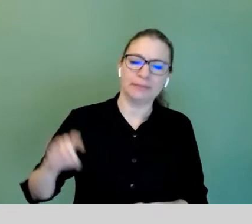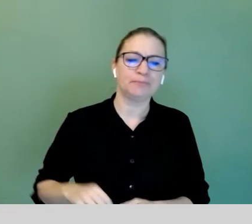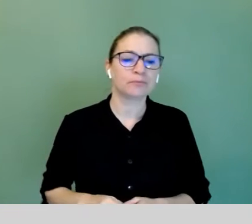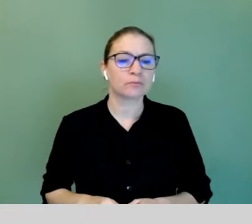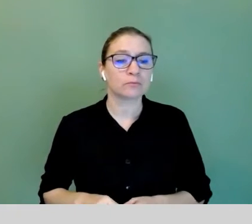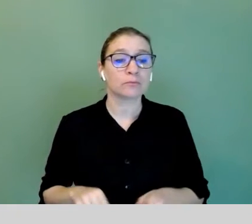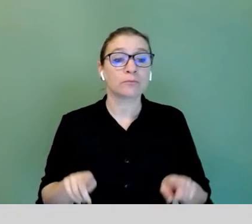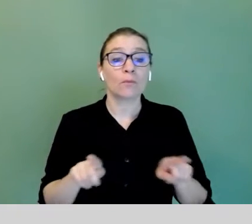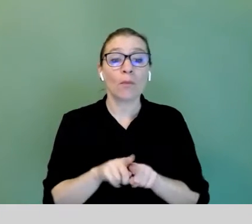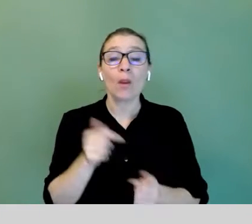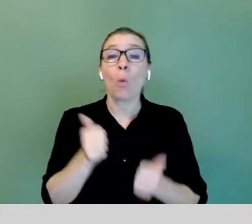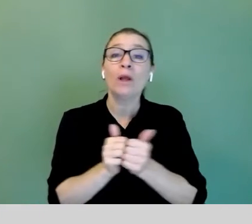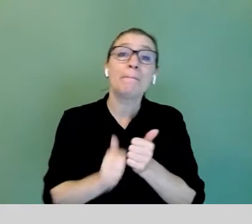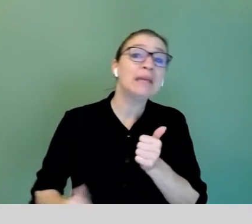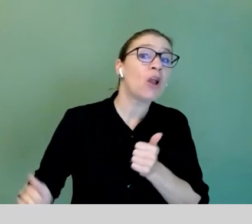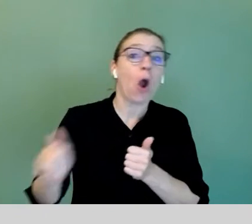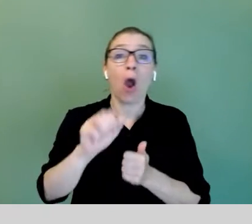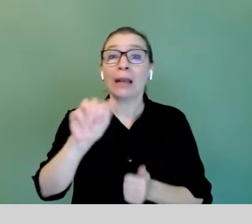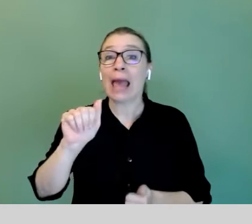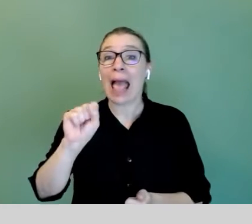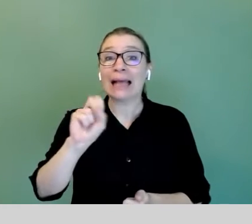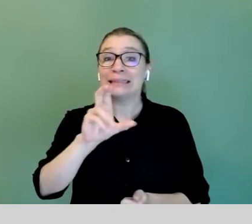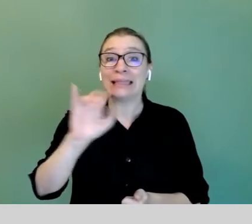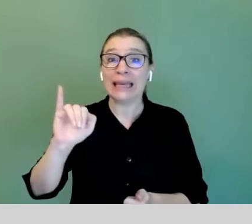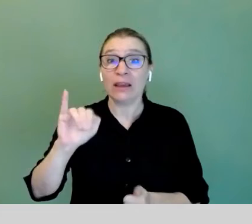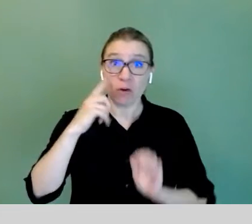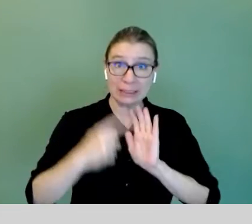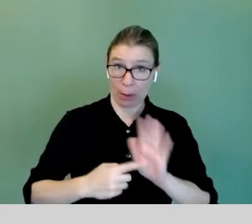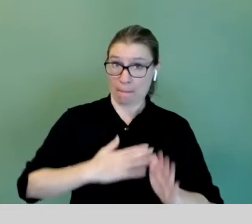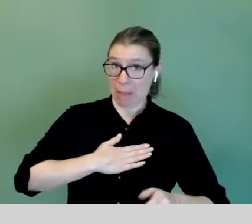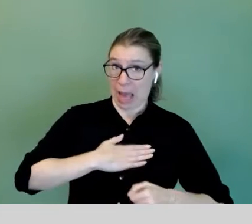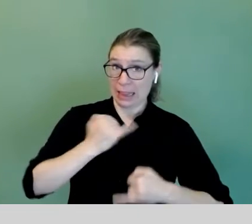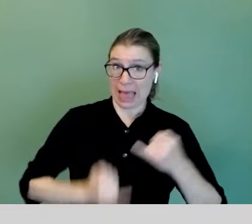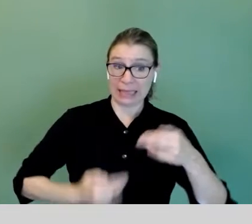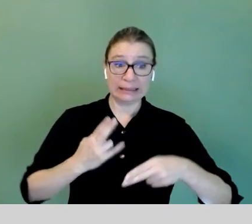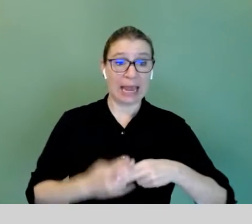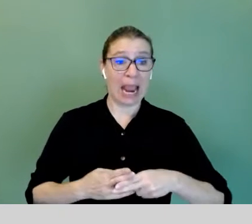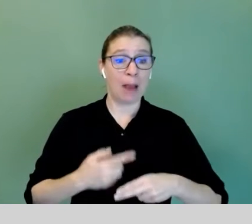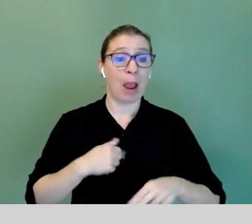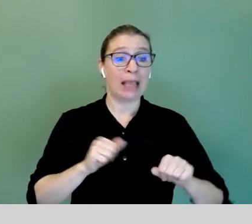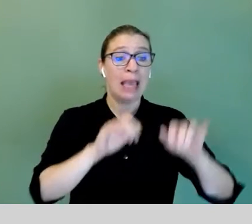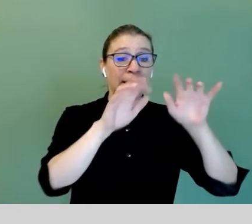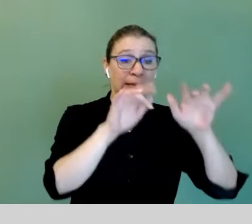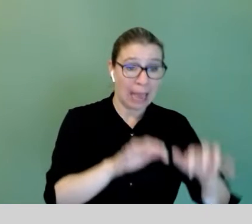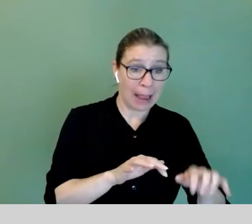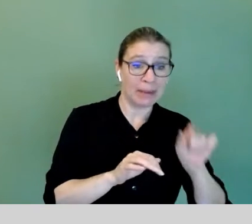Also with characters that are beyond ASCII, so for example, my last name, Šedivý, I can type it like that,